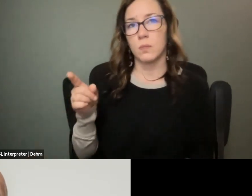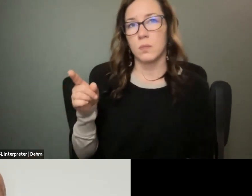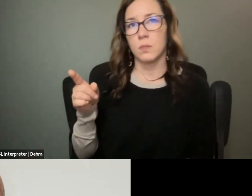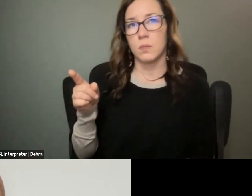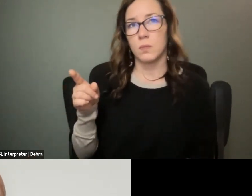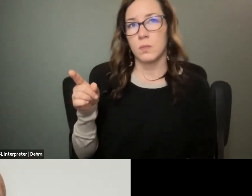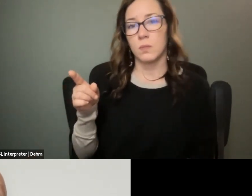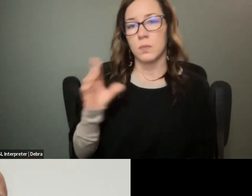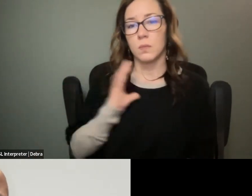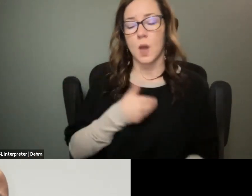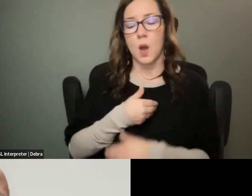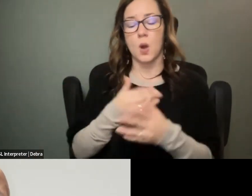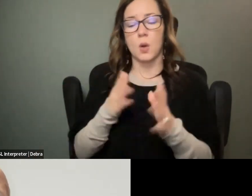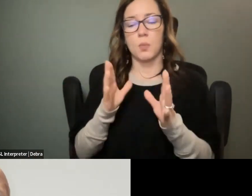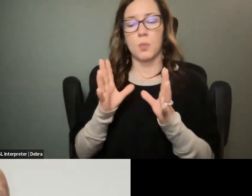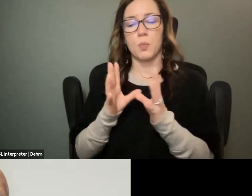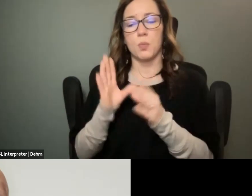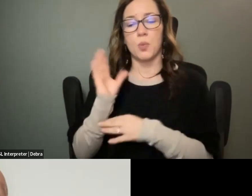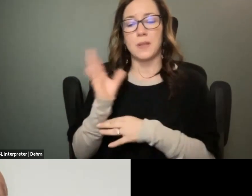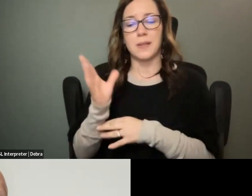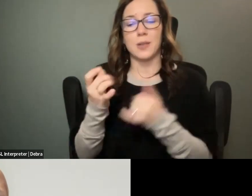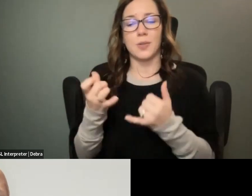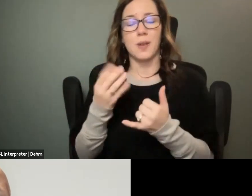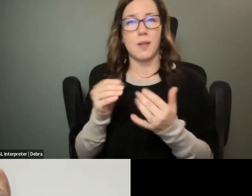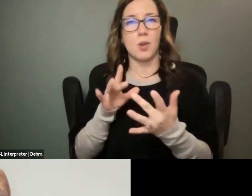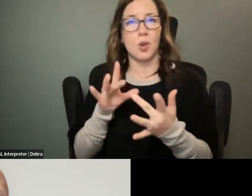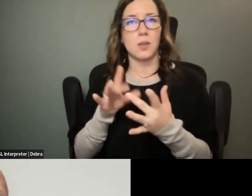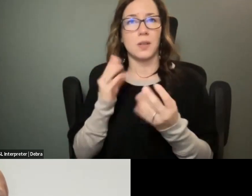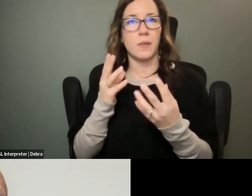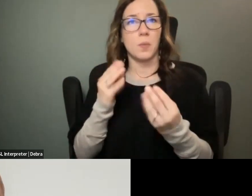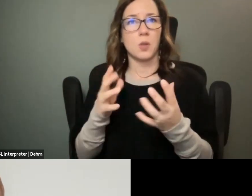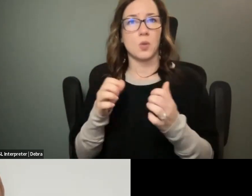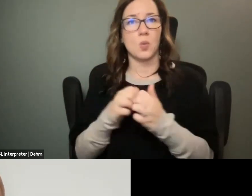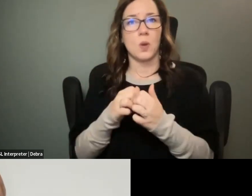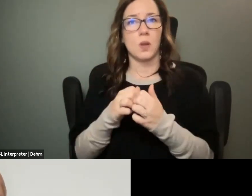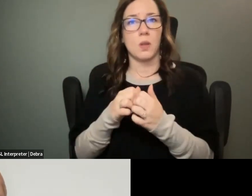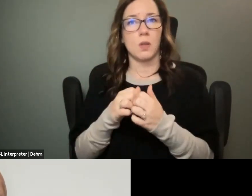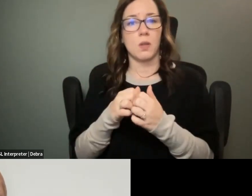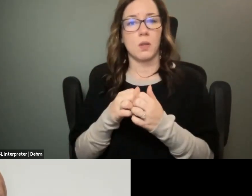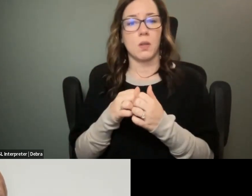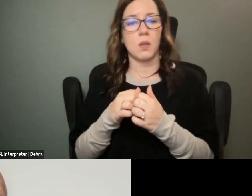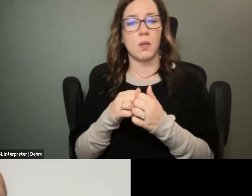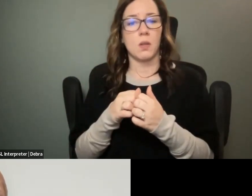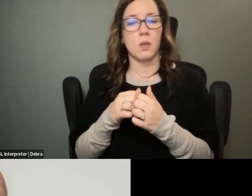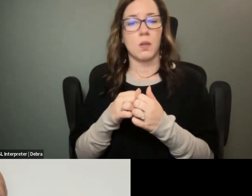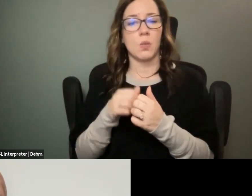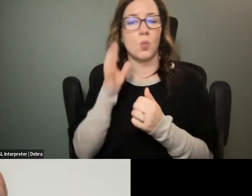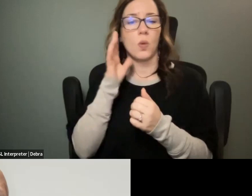presentation today as well as the contact information uh will be and is